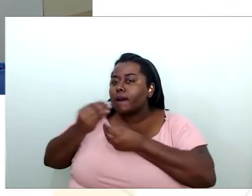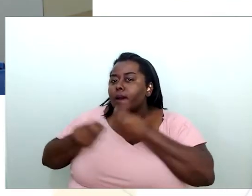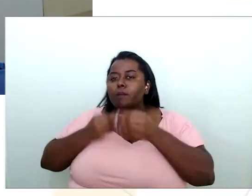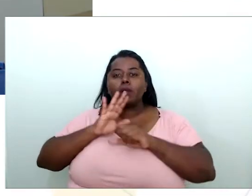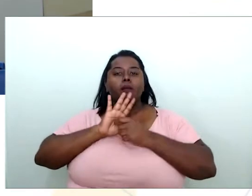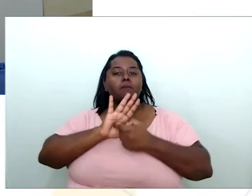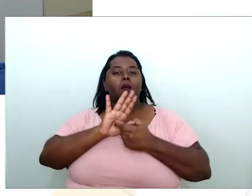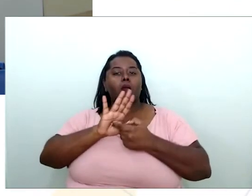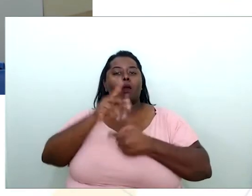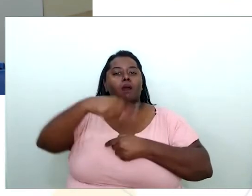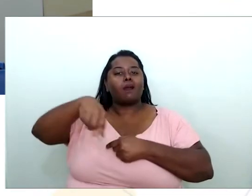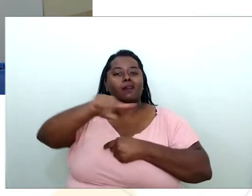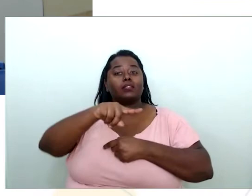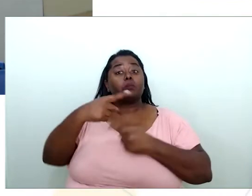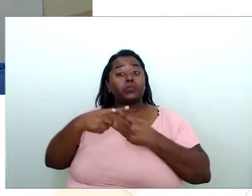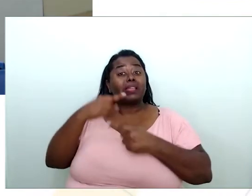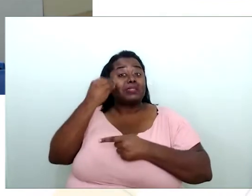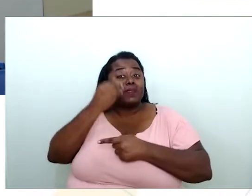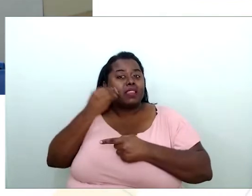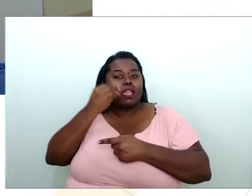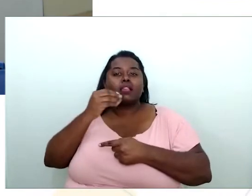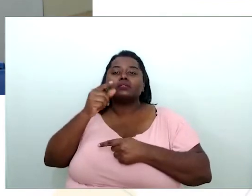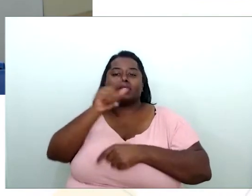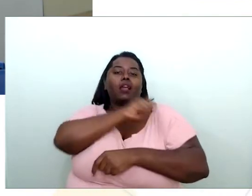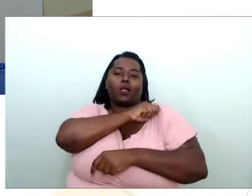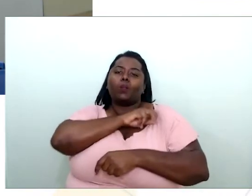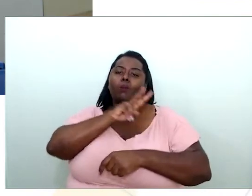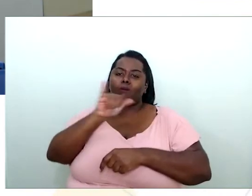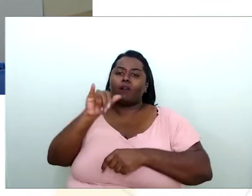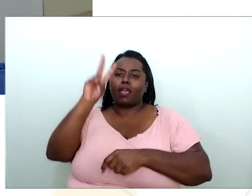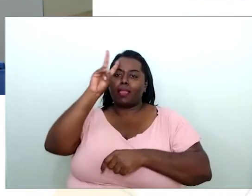students will keep they would say oh I was involved in this project of the